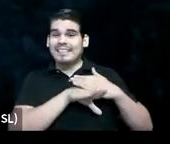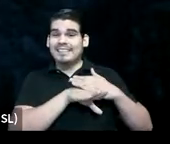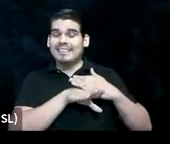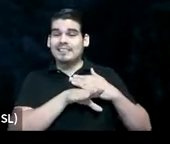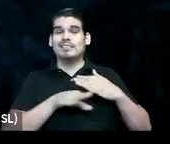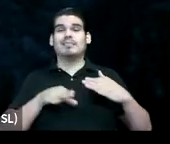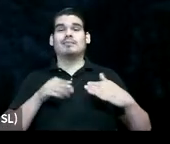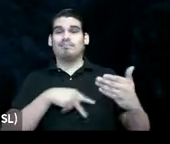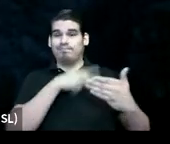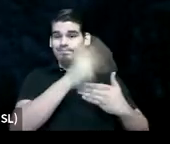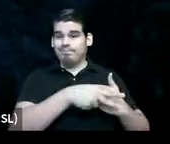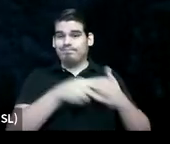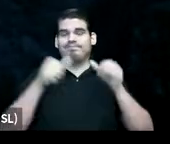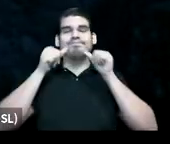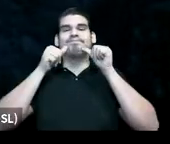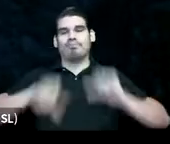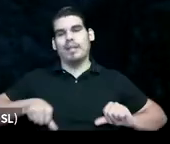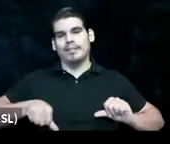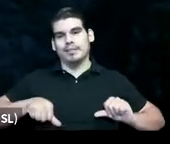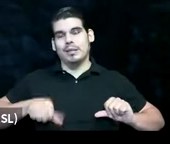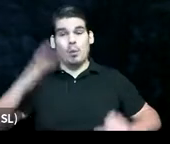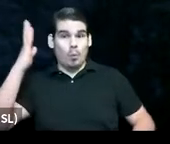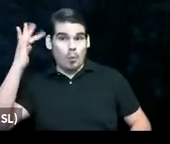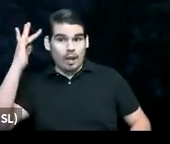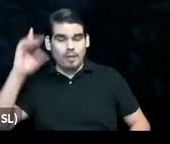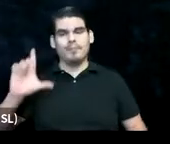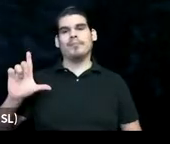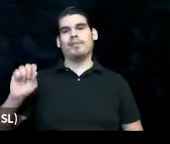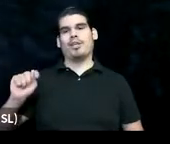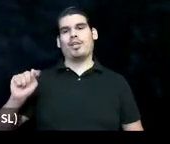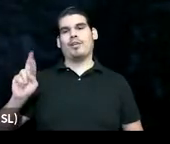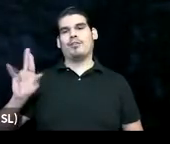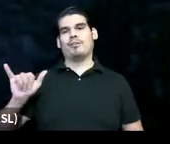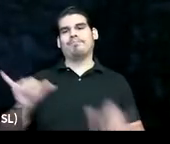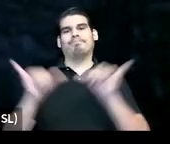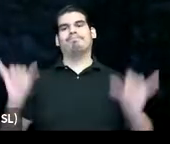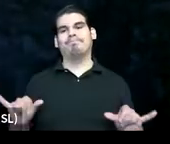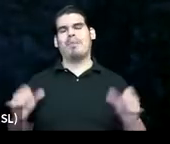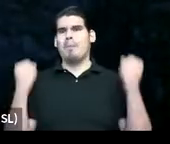And it's a big just issue because it kind of leave some students out